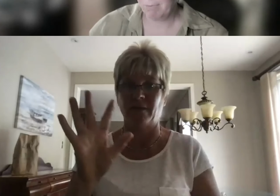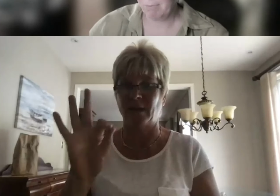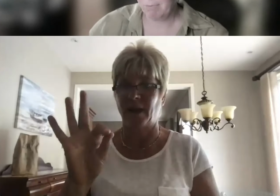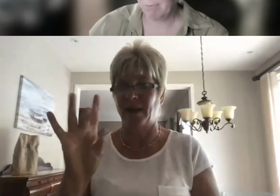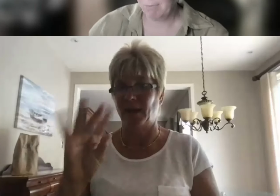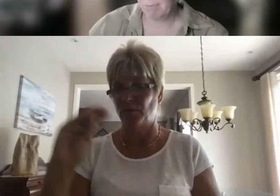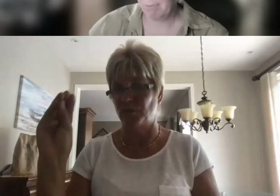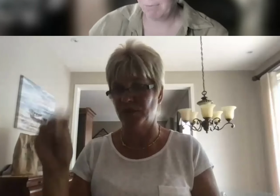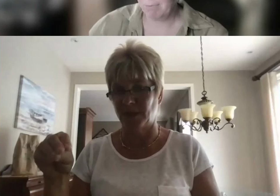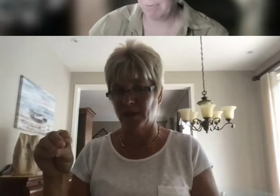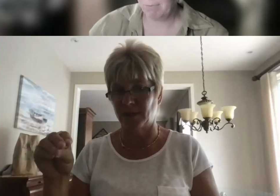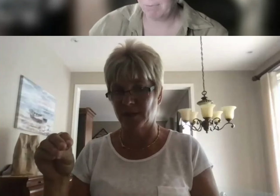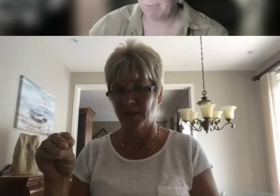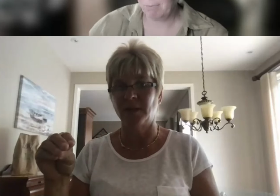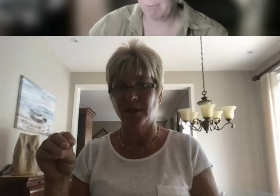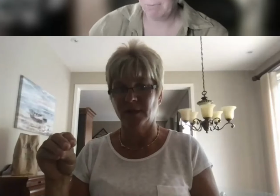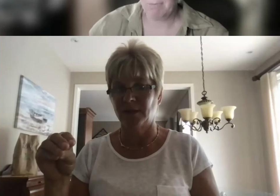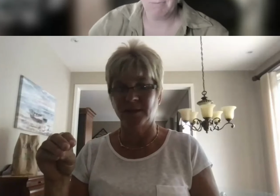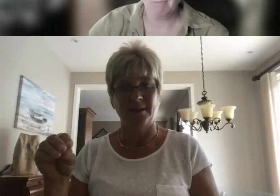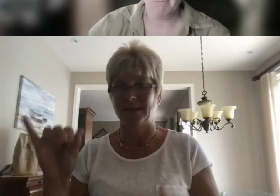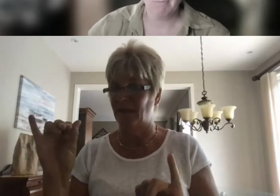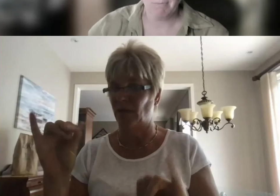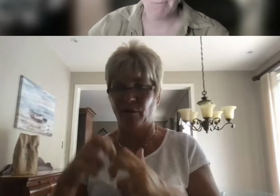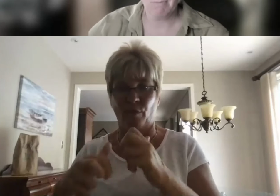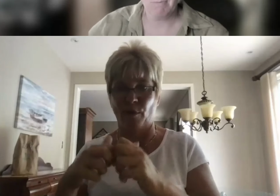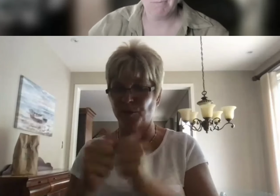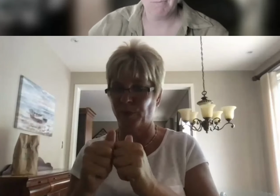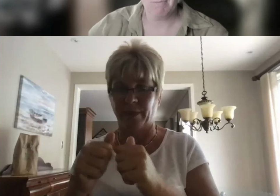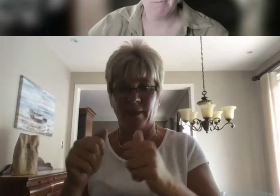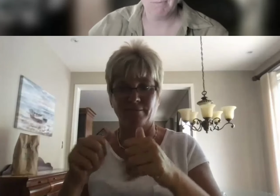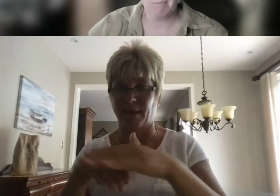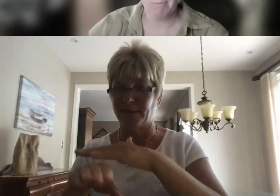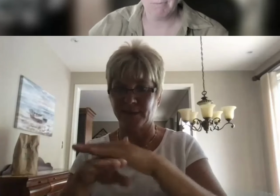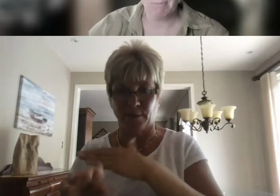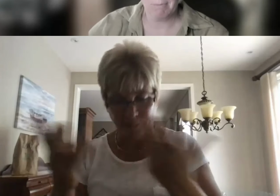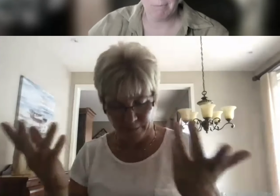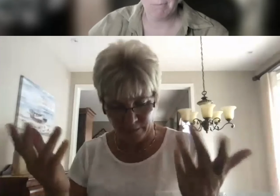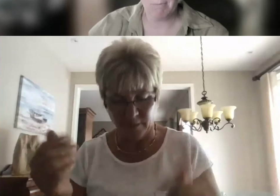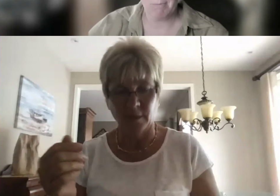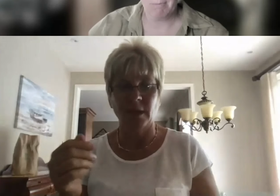still having significant accessibility issues, things are changing,